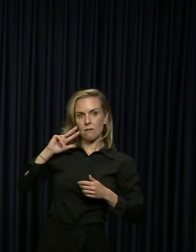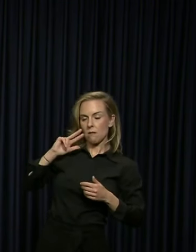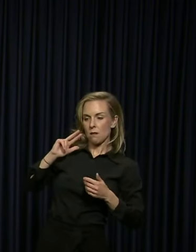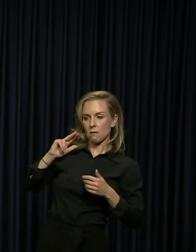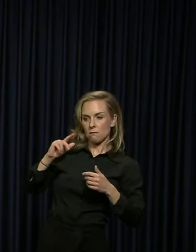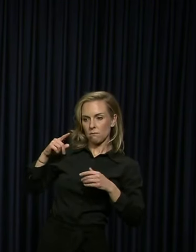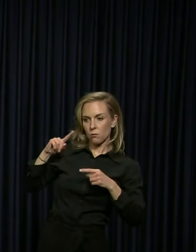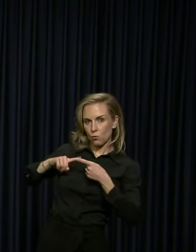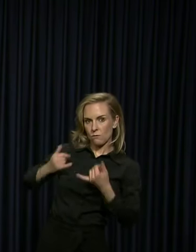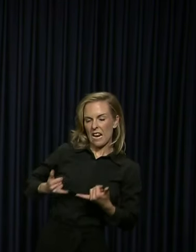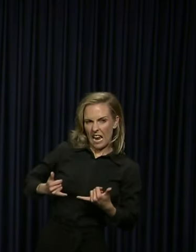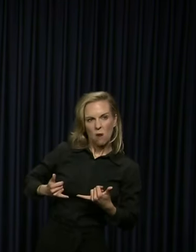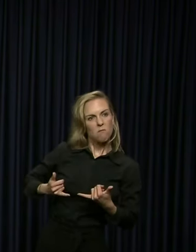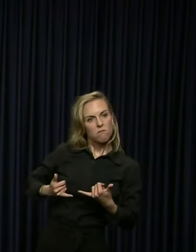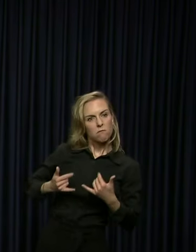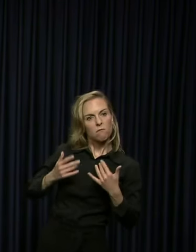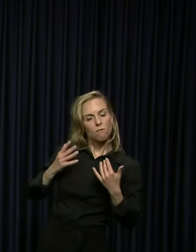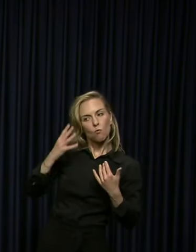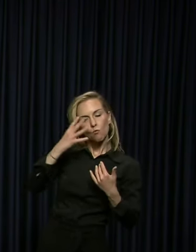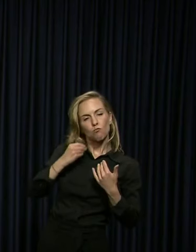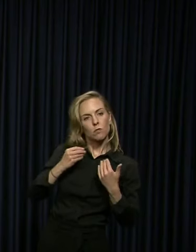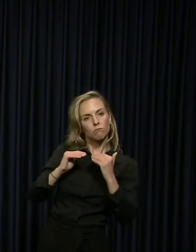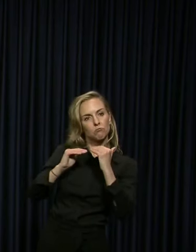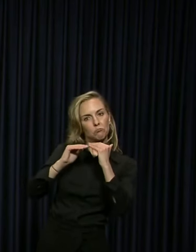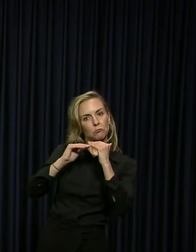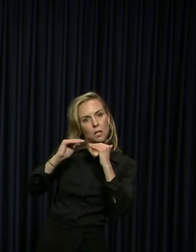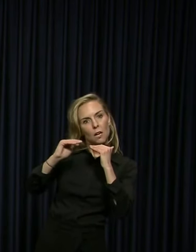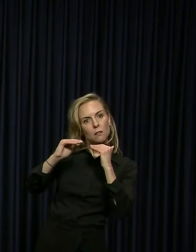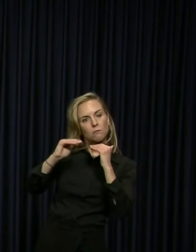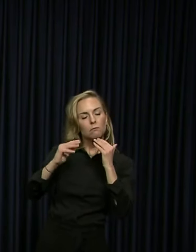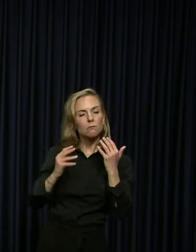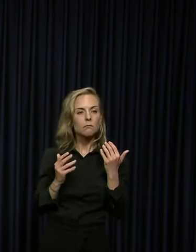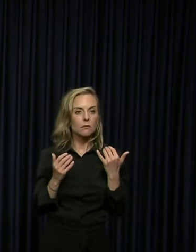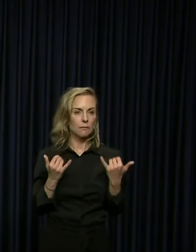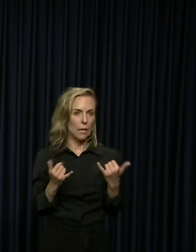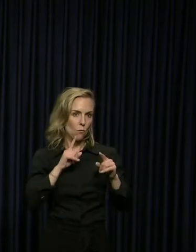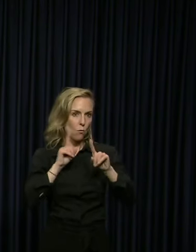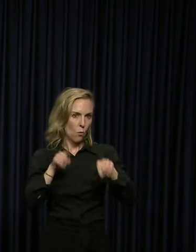OVER THE COURSE OF THE REPORTS